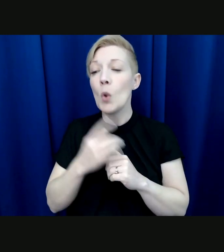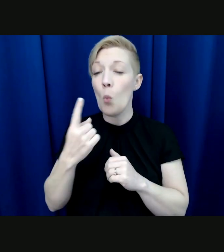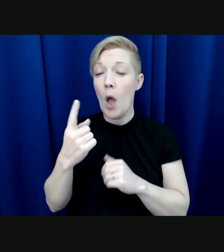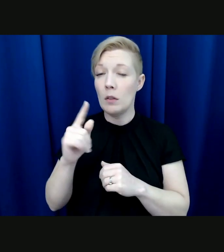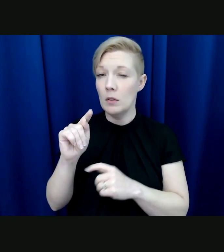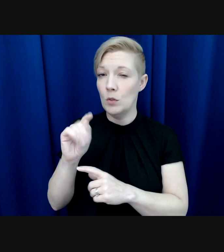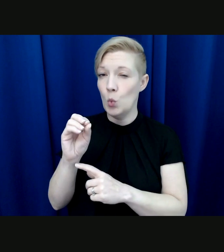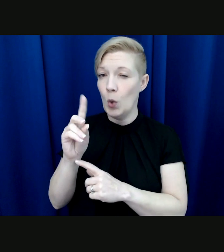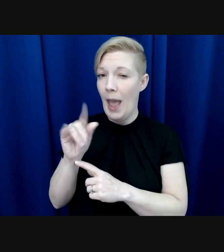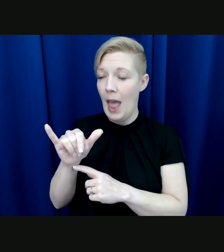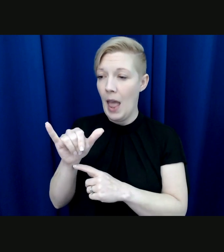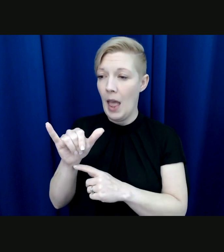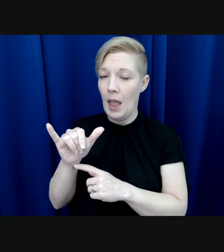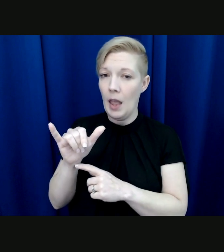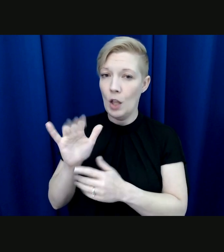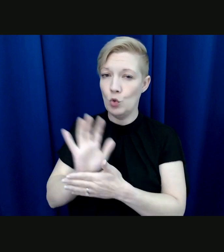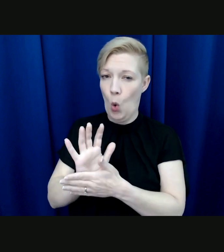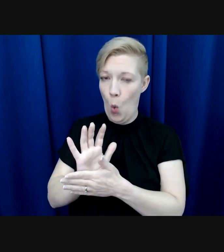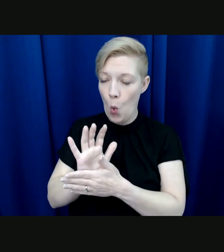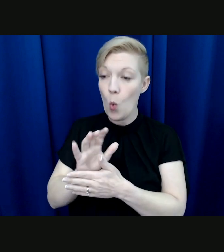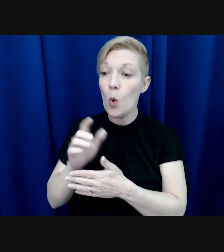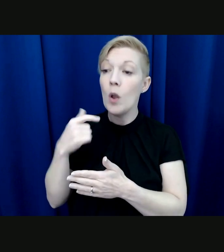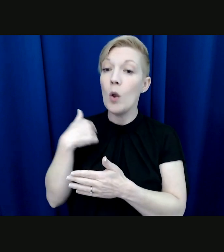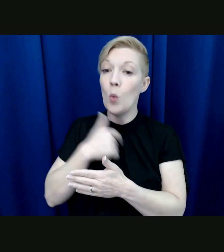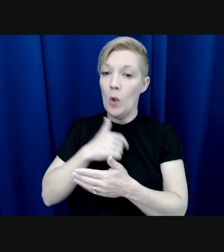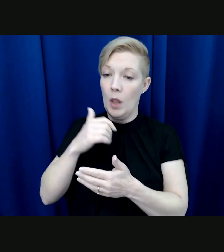with the billionaire Oyster Project in New York Harbor